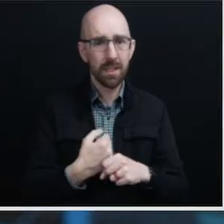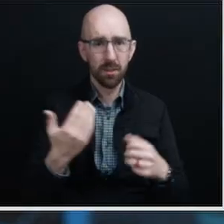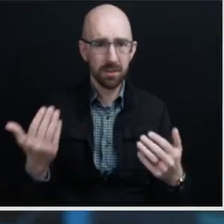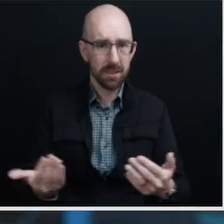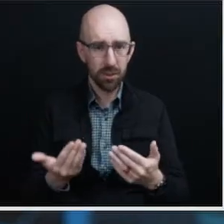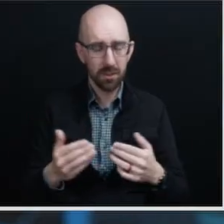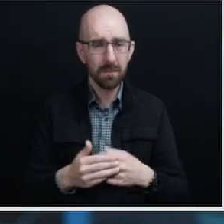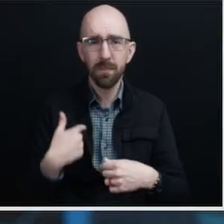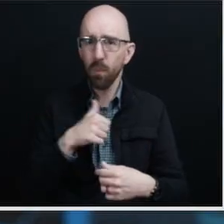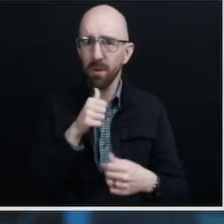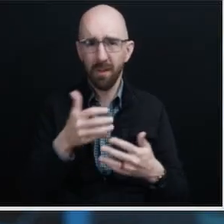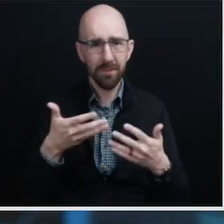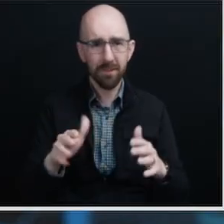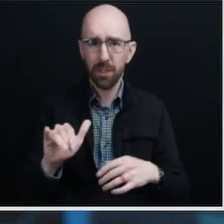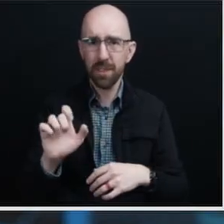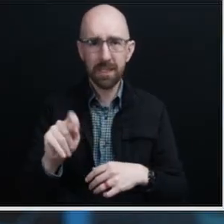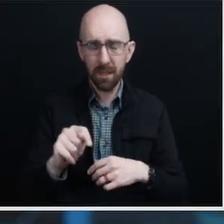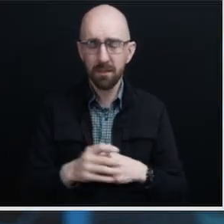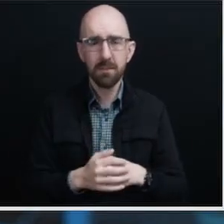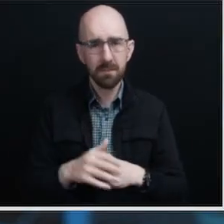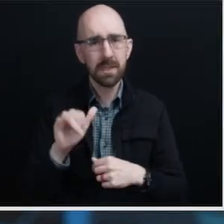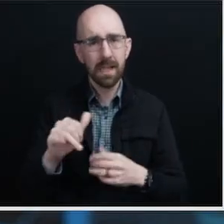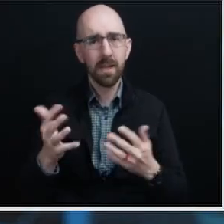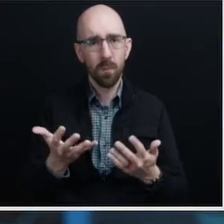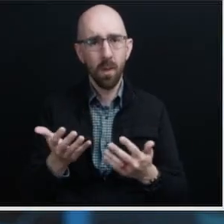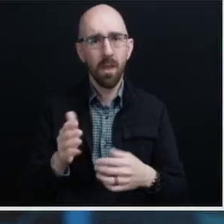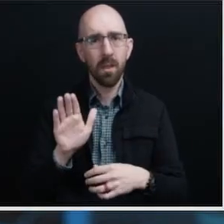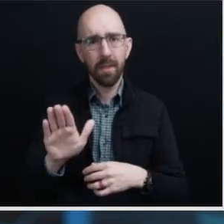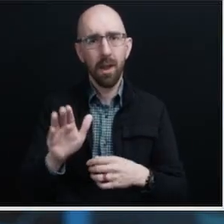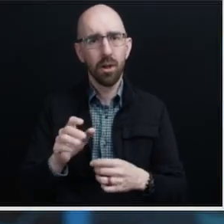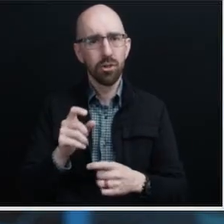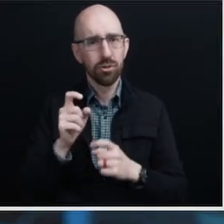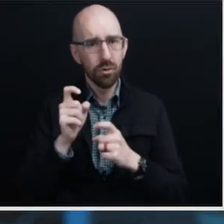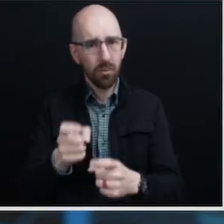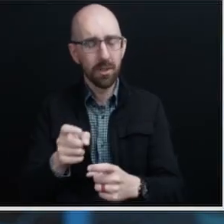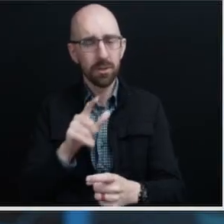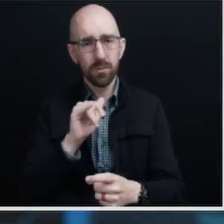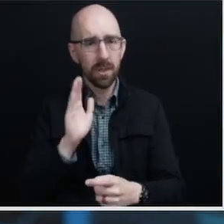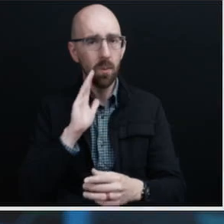not done yet. And that is what their generosity is really going to provide us is there's areas